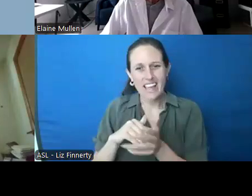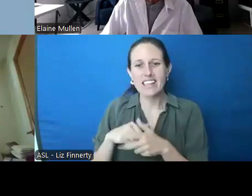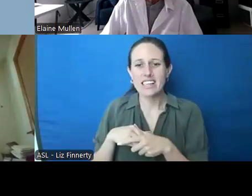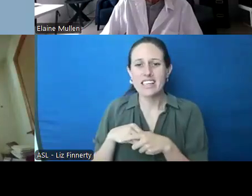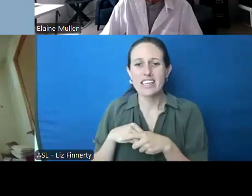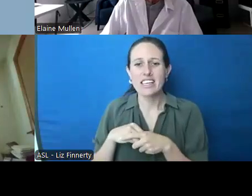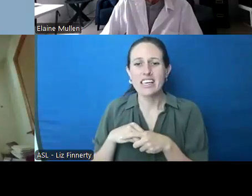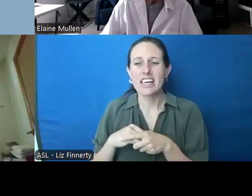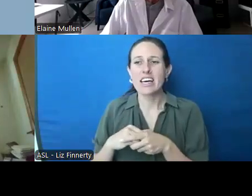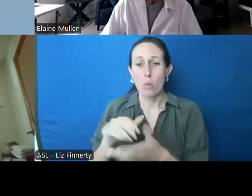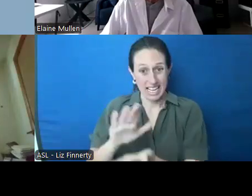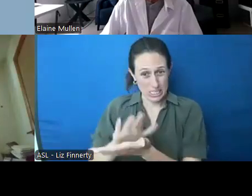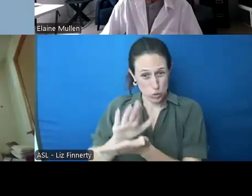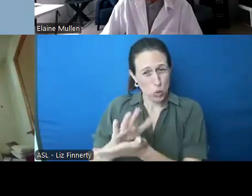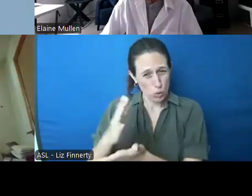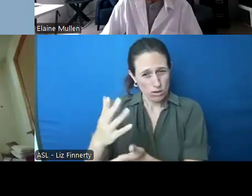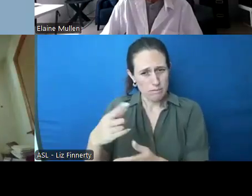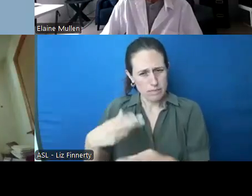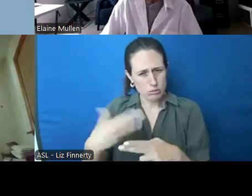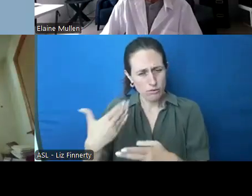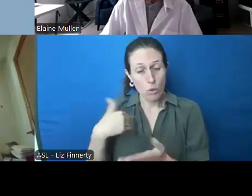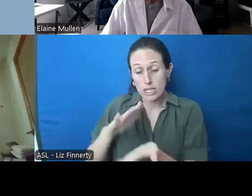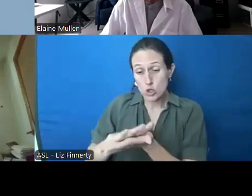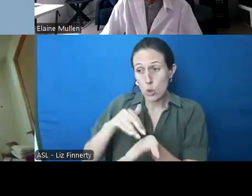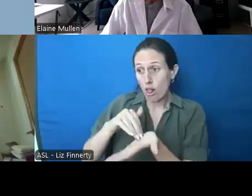experienced being discharge